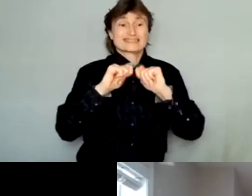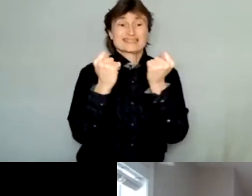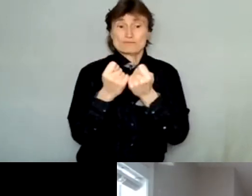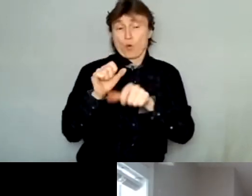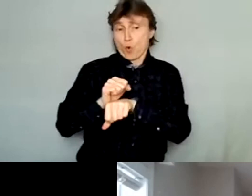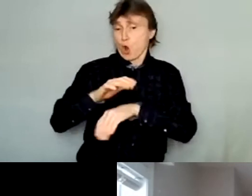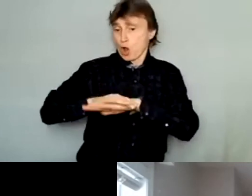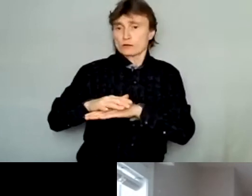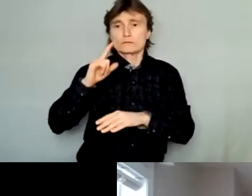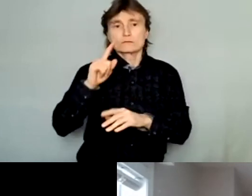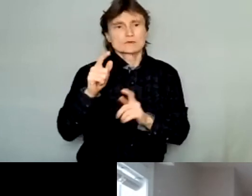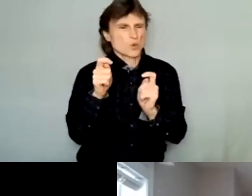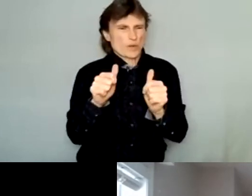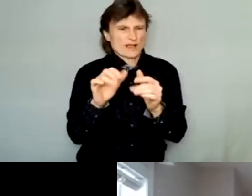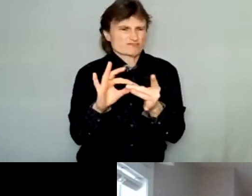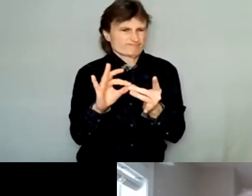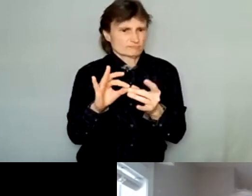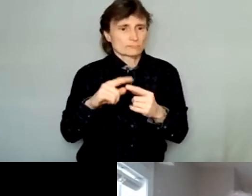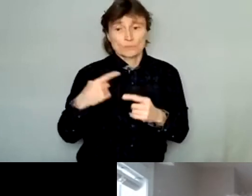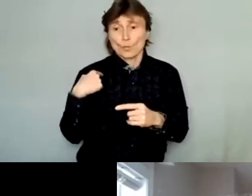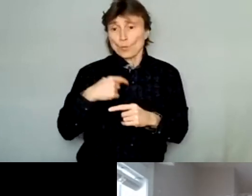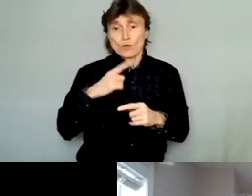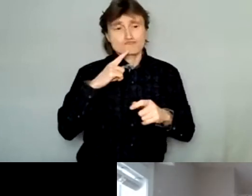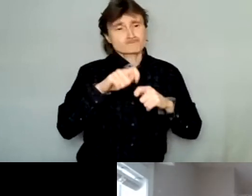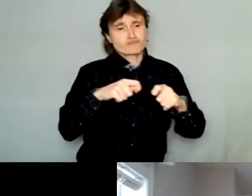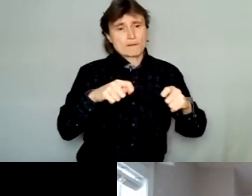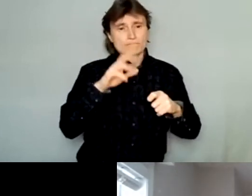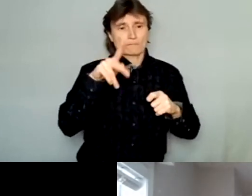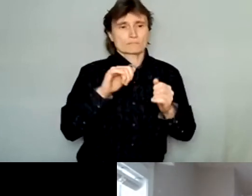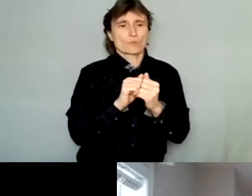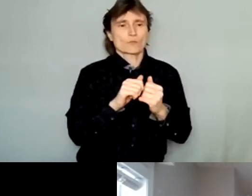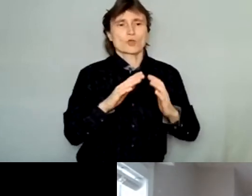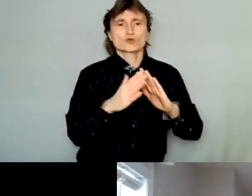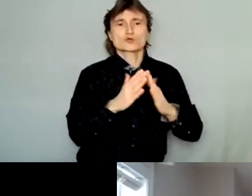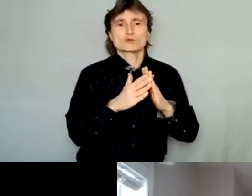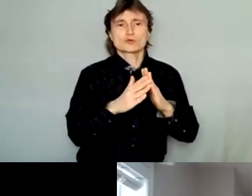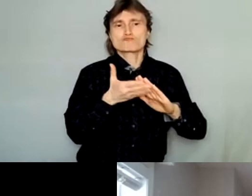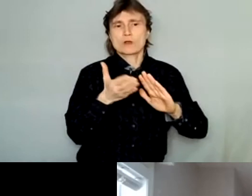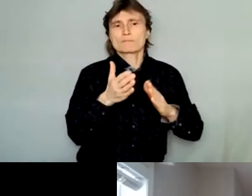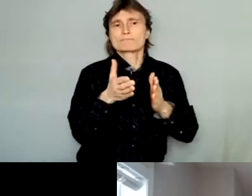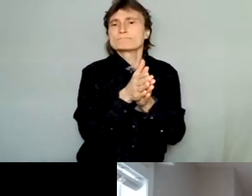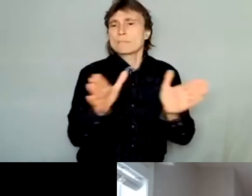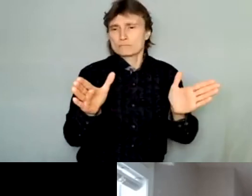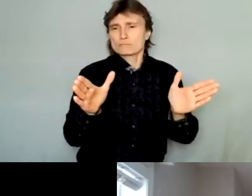about quickly. So we're wrapping up the final phases of both the community-run public art micro-grant program,